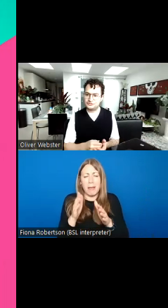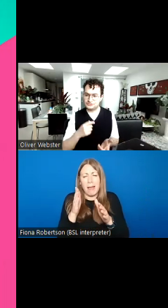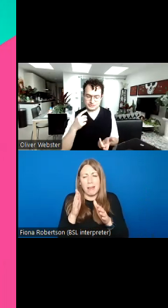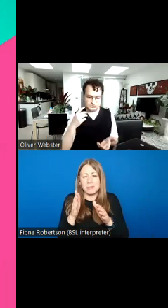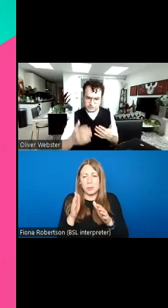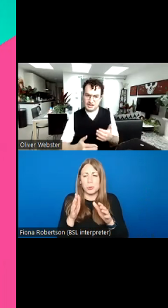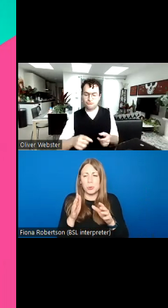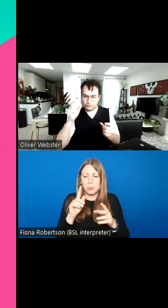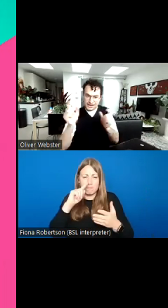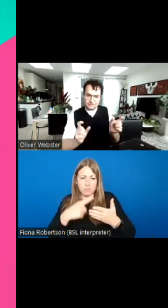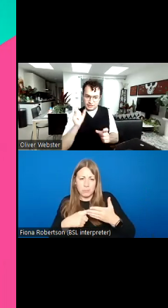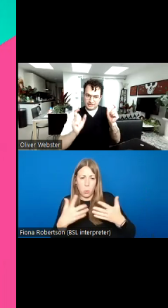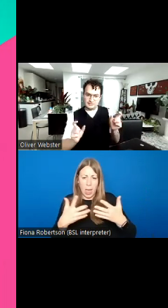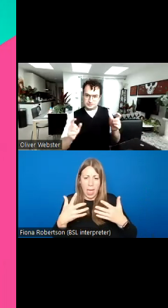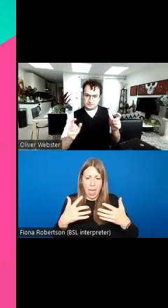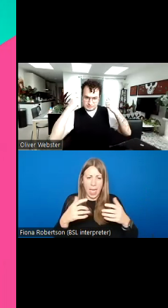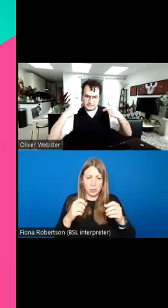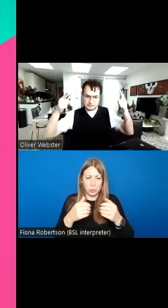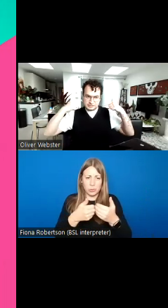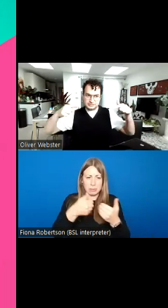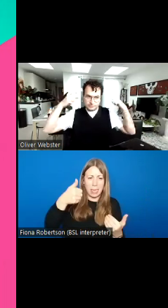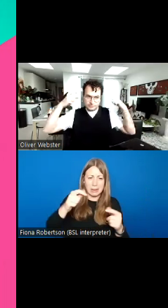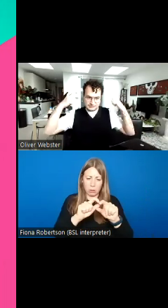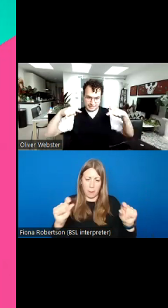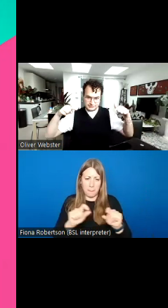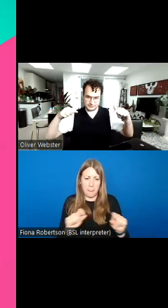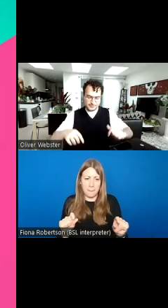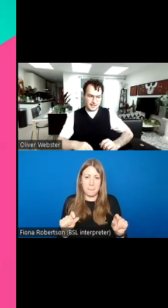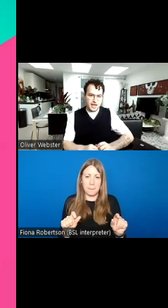Just do it, read out the lines, see, does it still make sense?